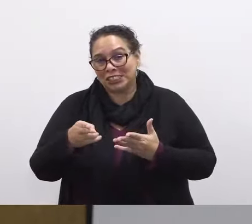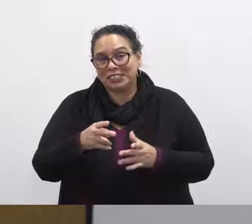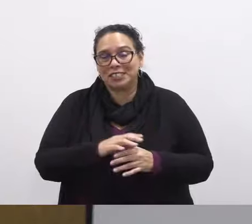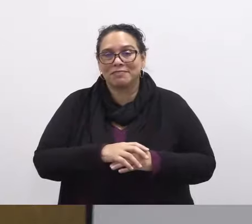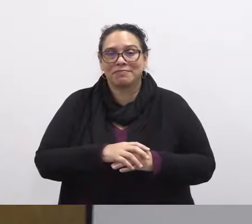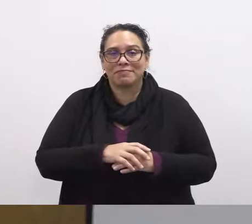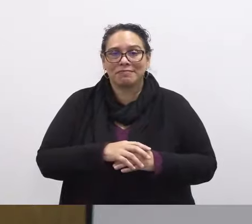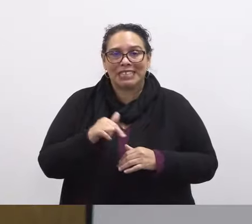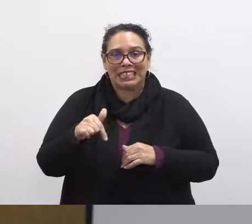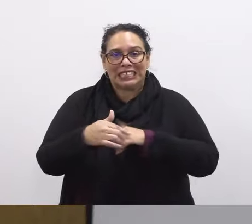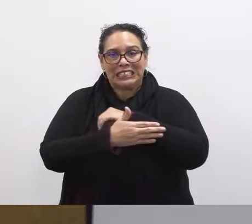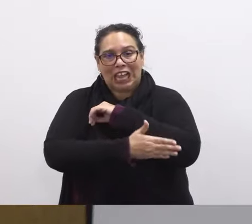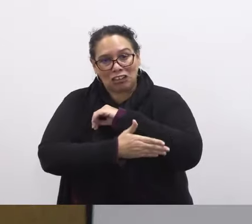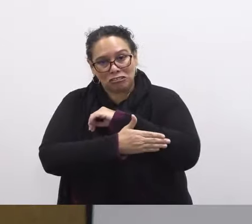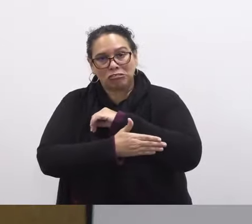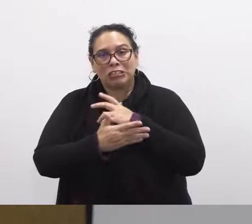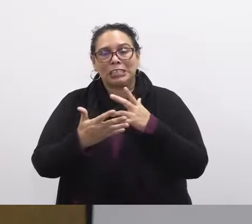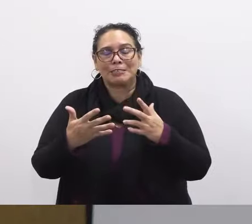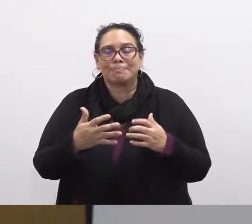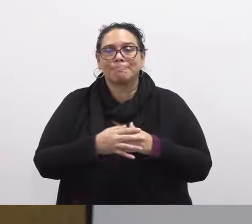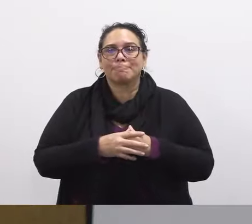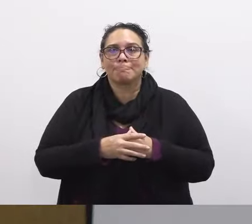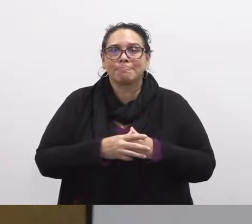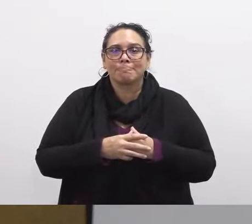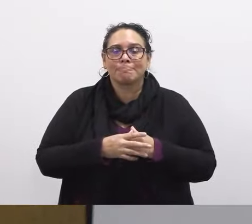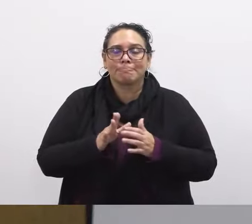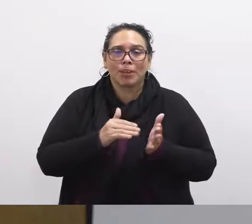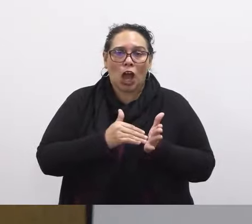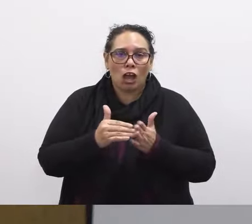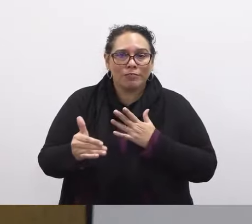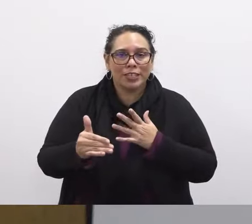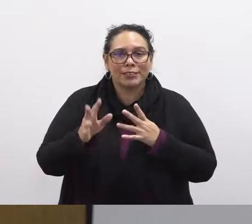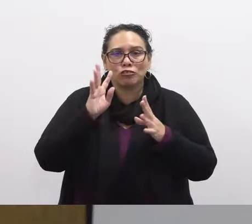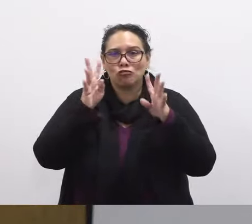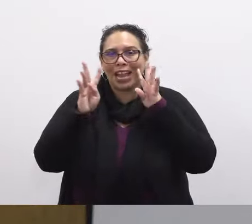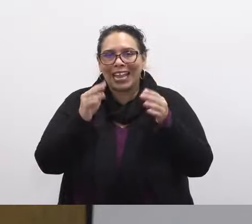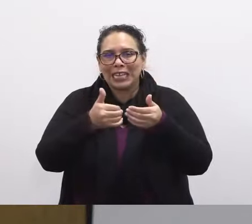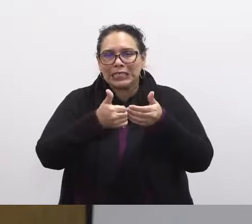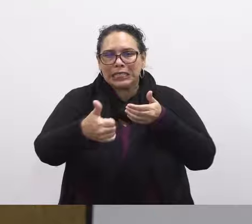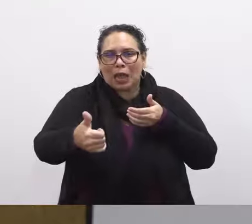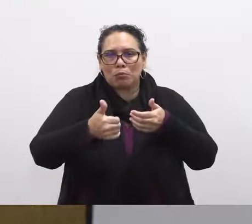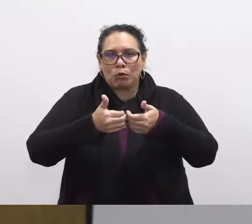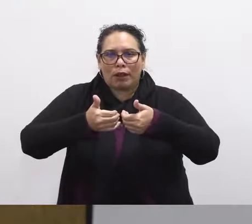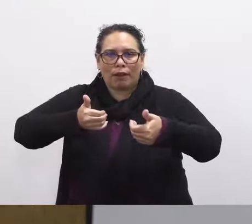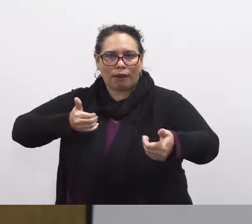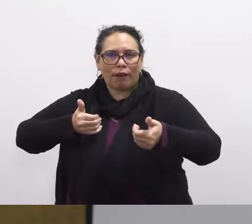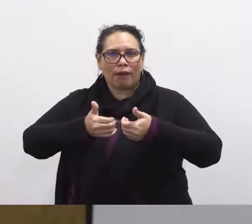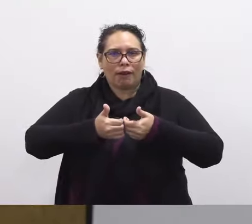this country has often created separation between multiple cultures,